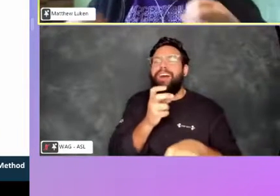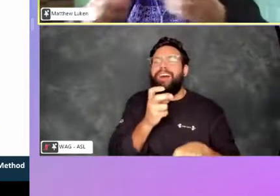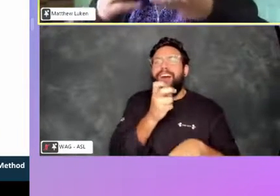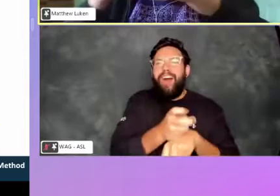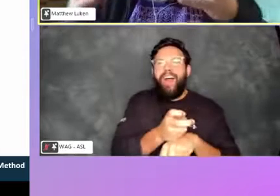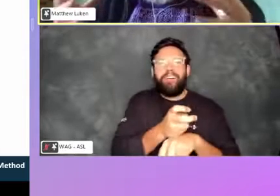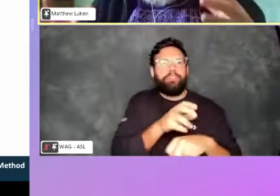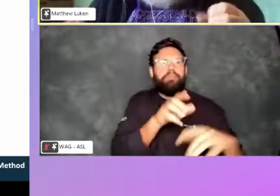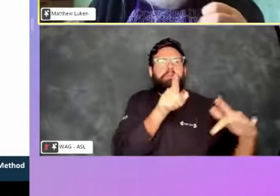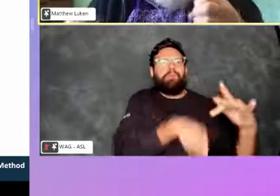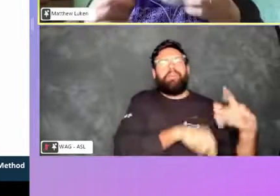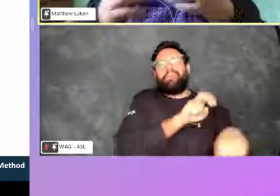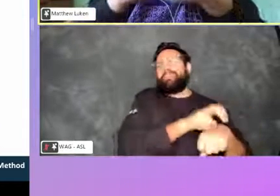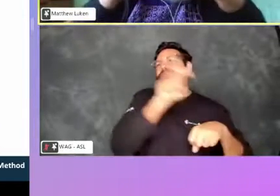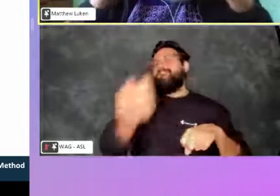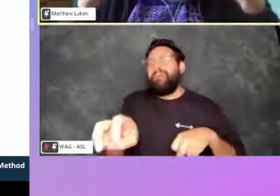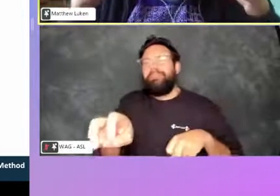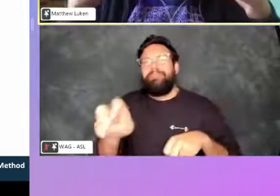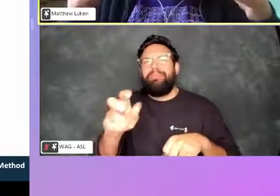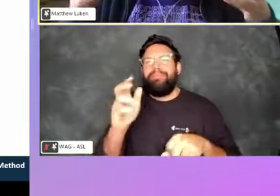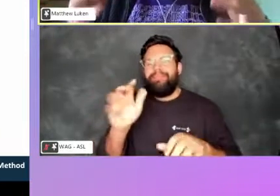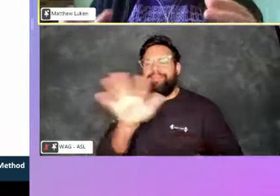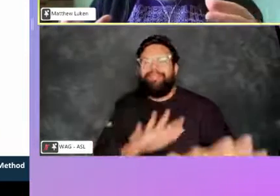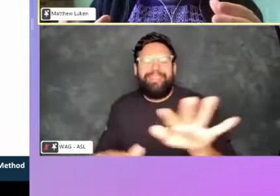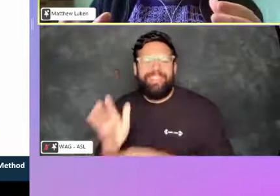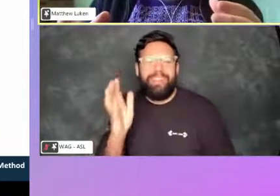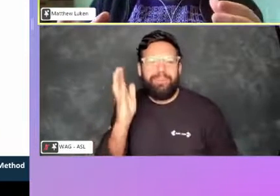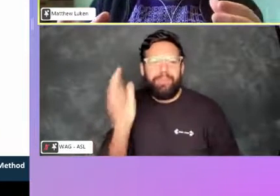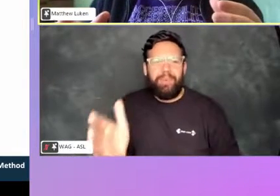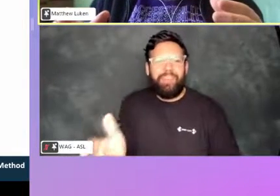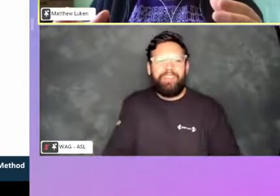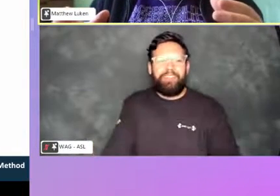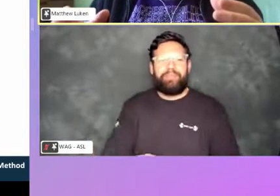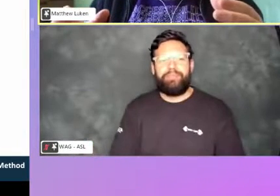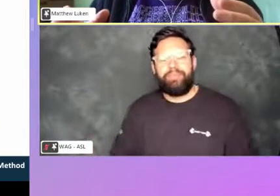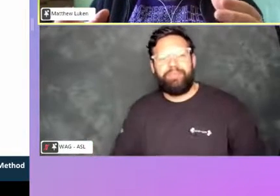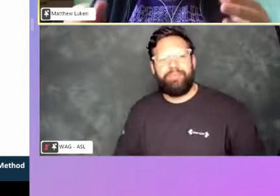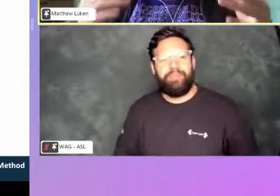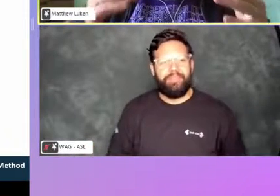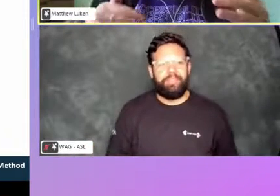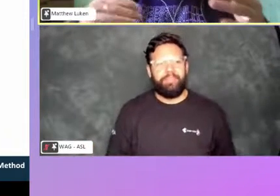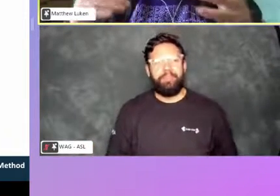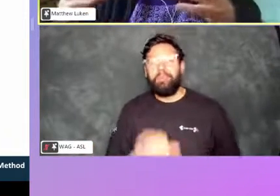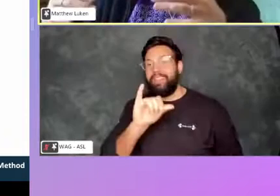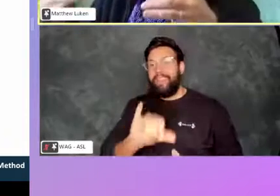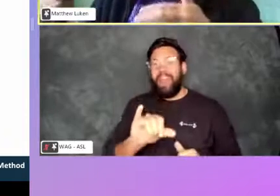the bases down, it's hard to focus on these other things. Now, you may have a joyous experience and have a lot of